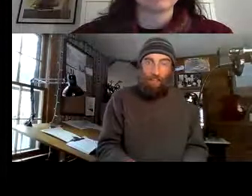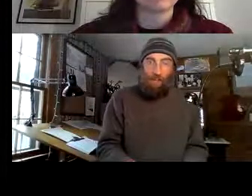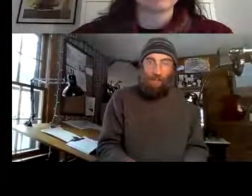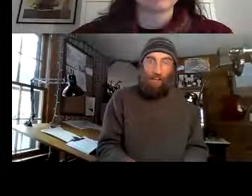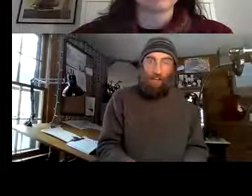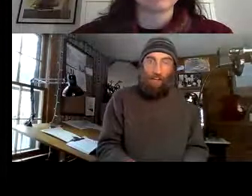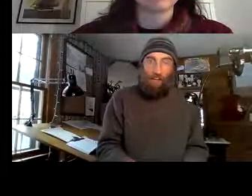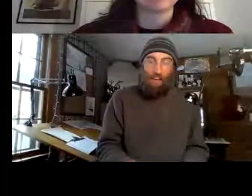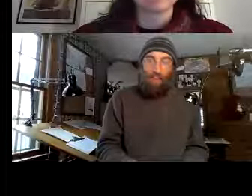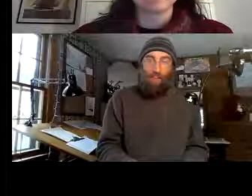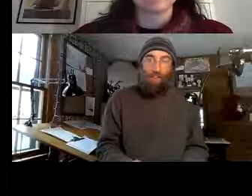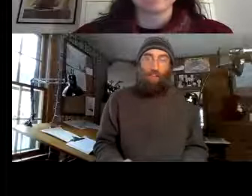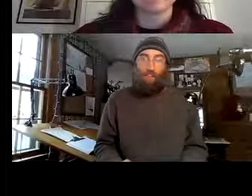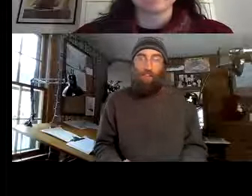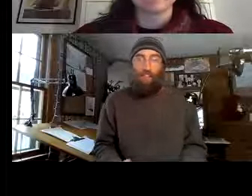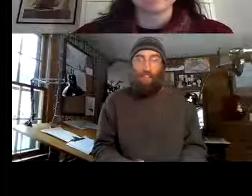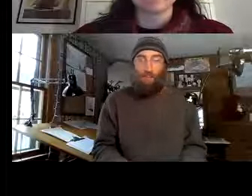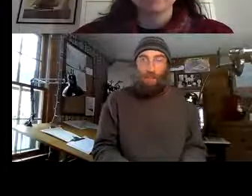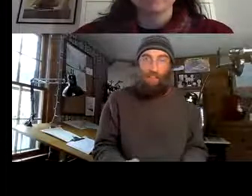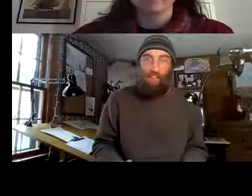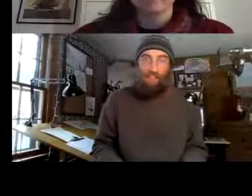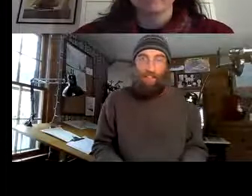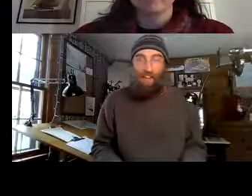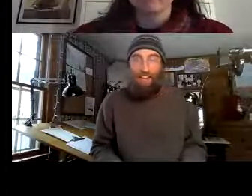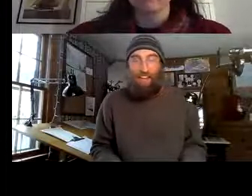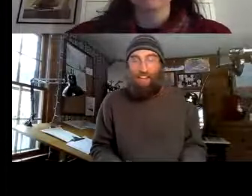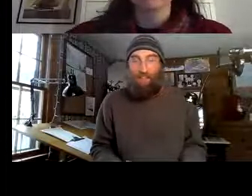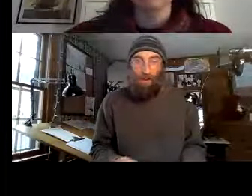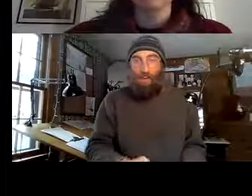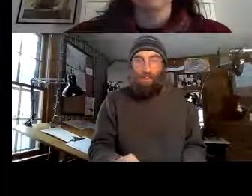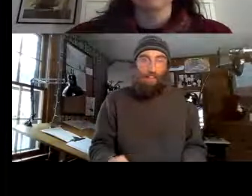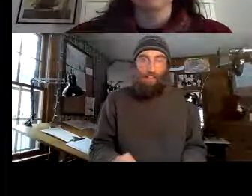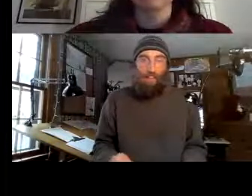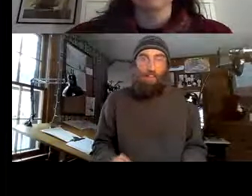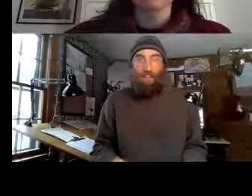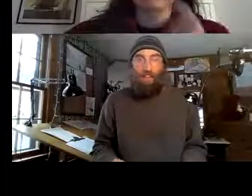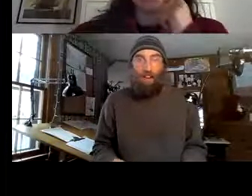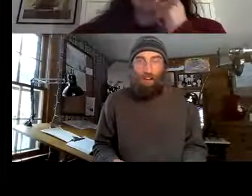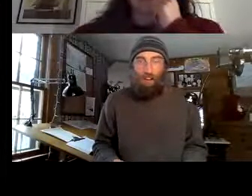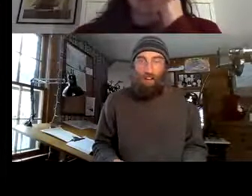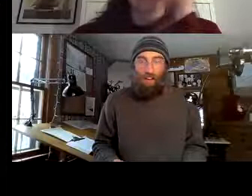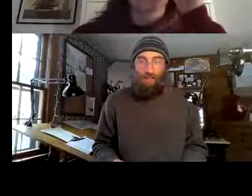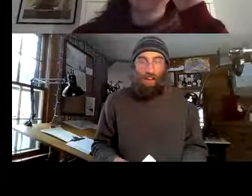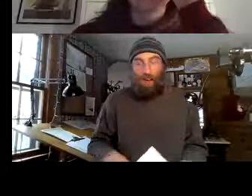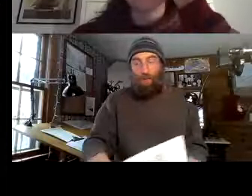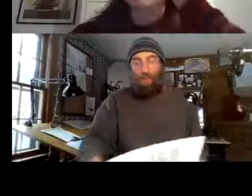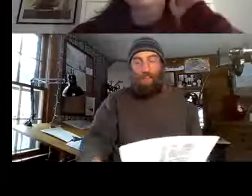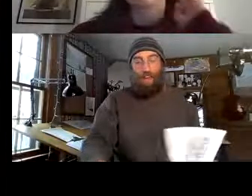studio drawing at Center for Cartoon Studies, who was hosting this event. So I went out in the street, and I started drawing, um, and everybody that